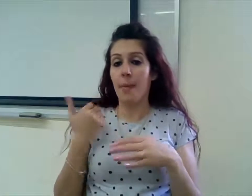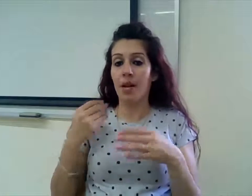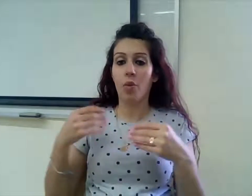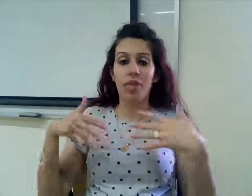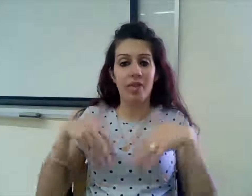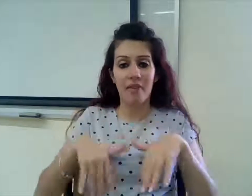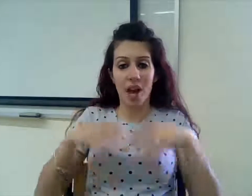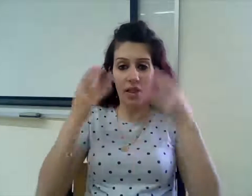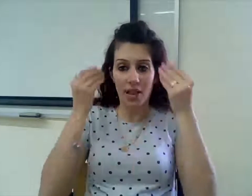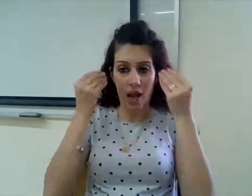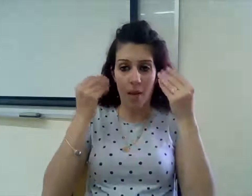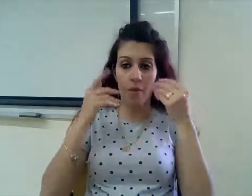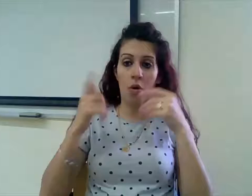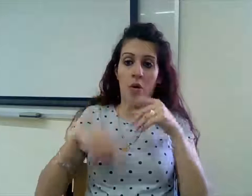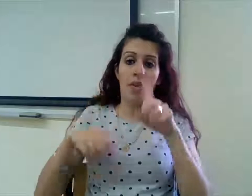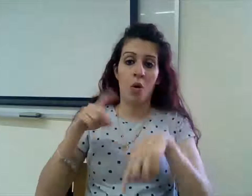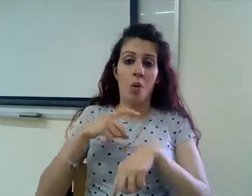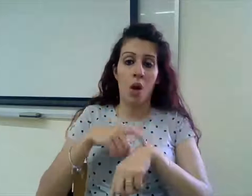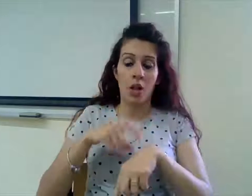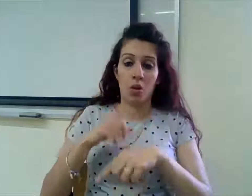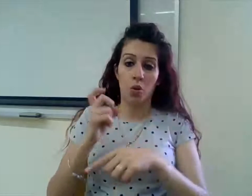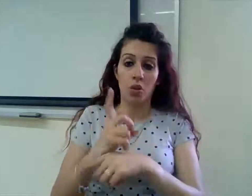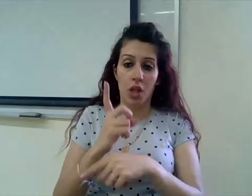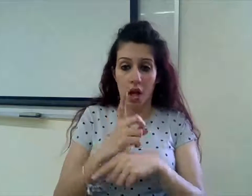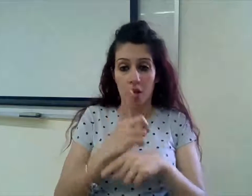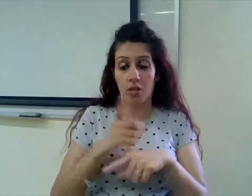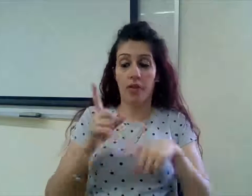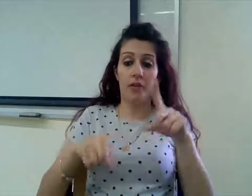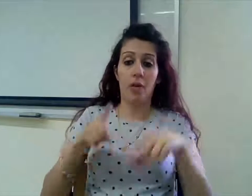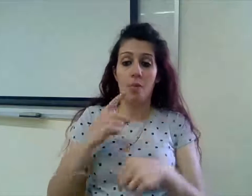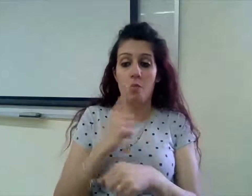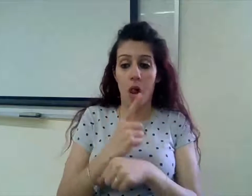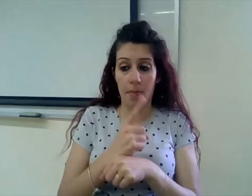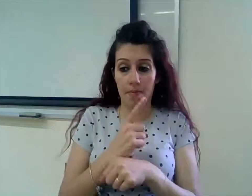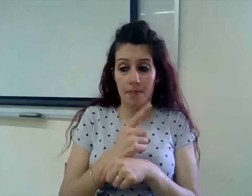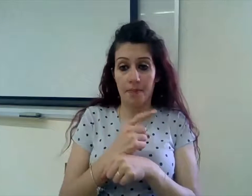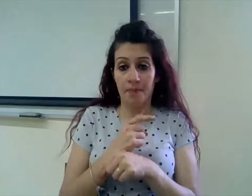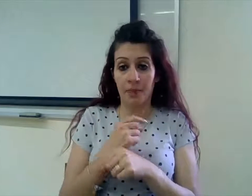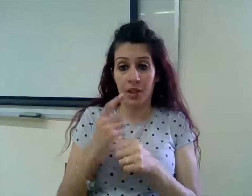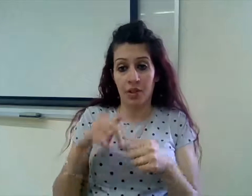replace the face-to-face interaction and I think here yes again I would